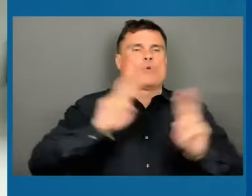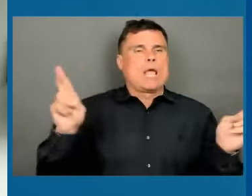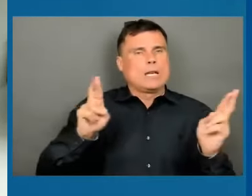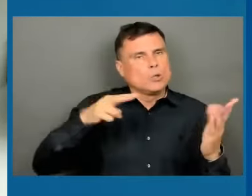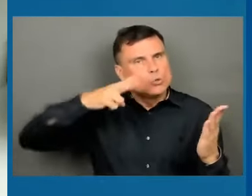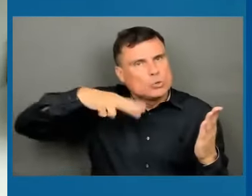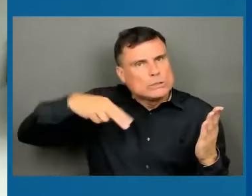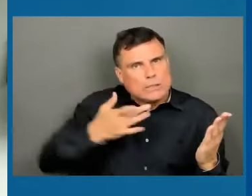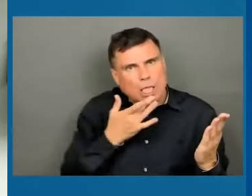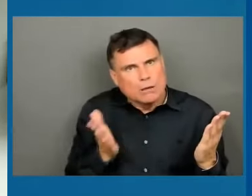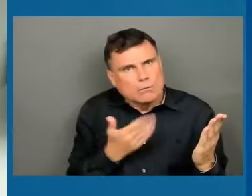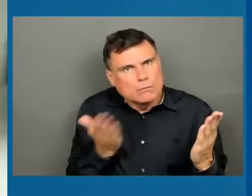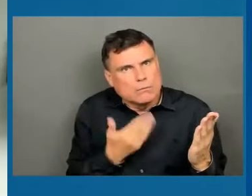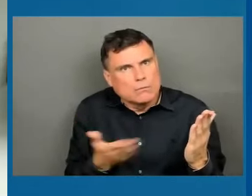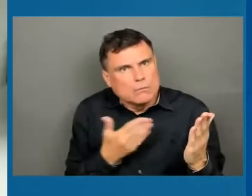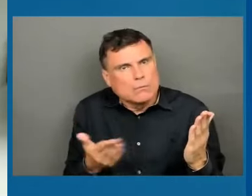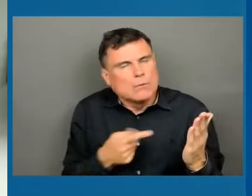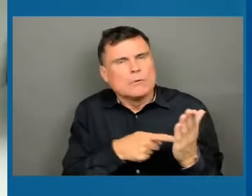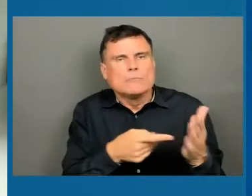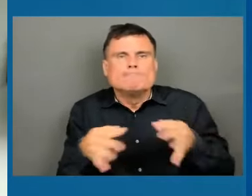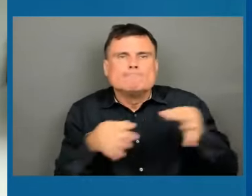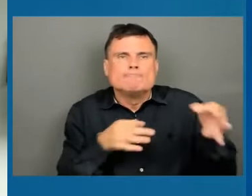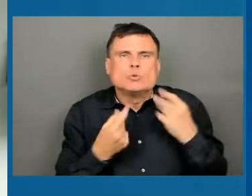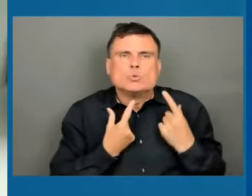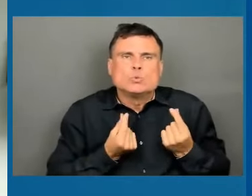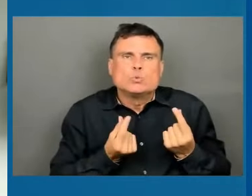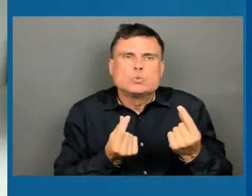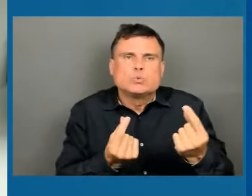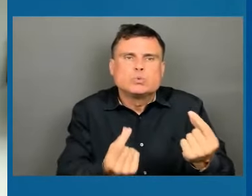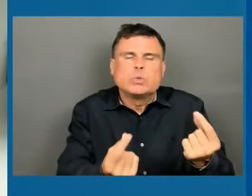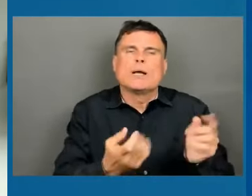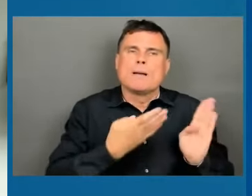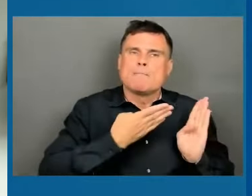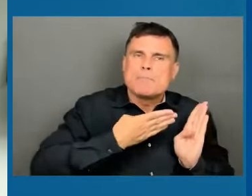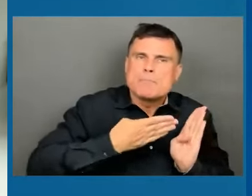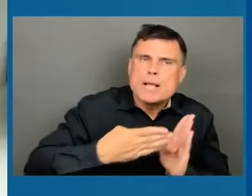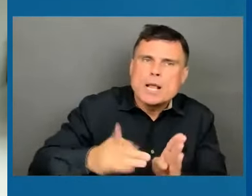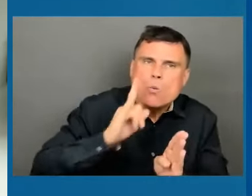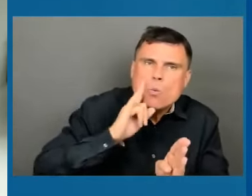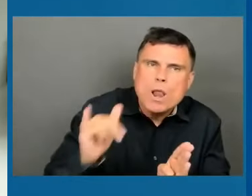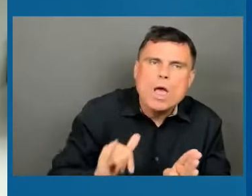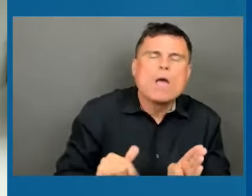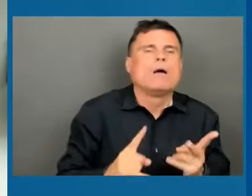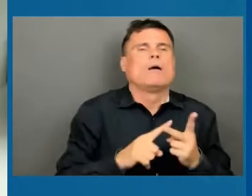during emergencies or disasters, it's a good reminder that we